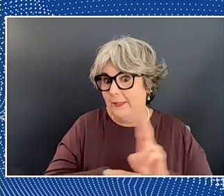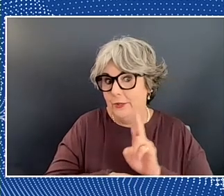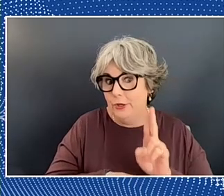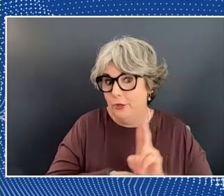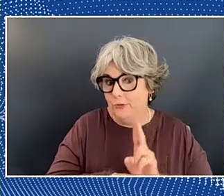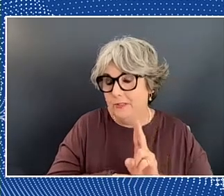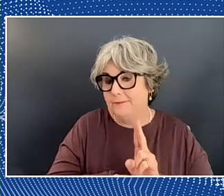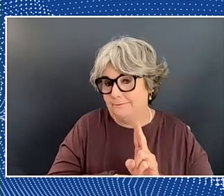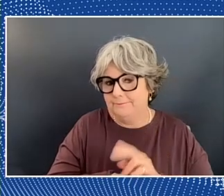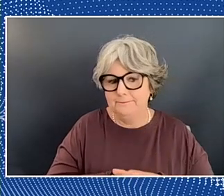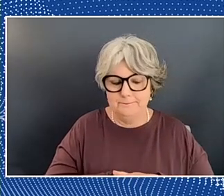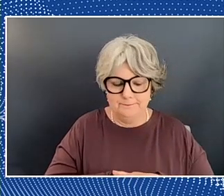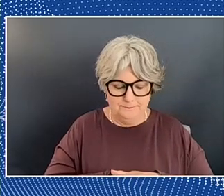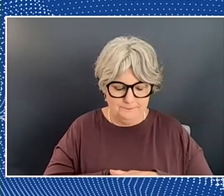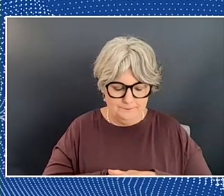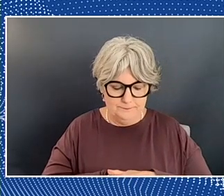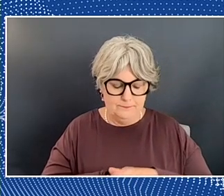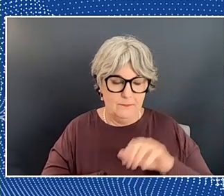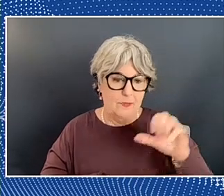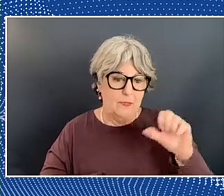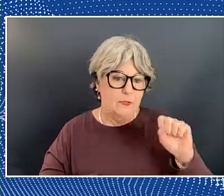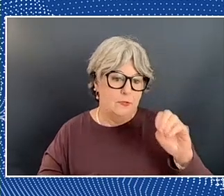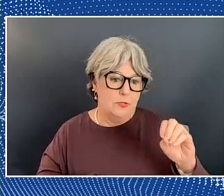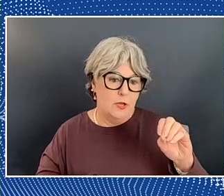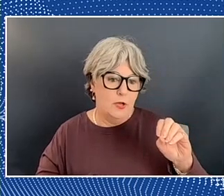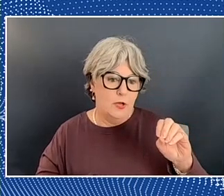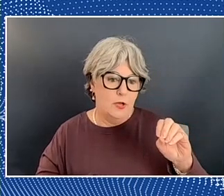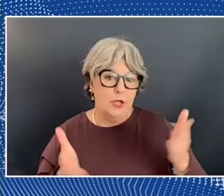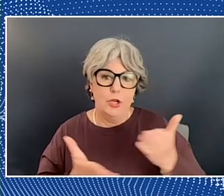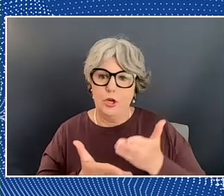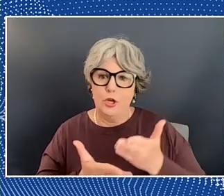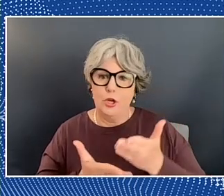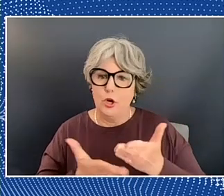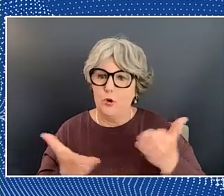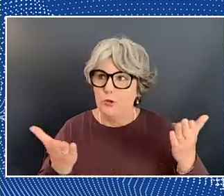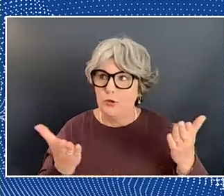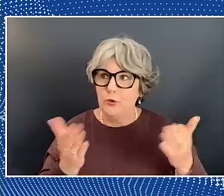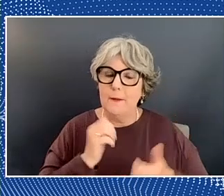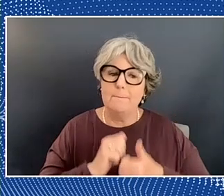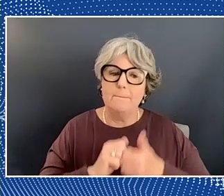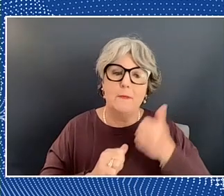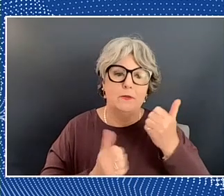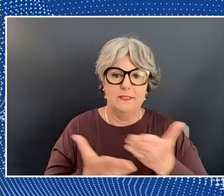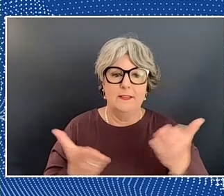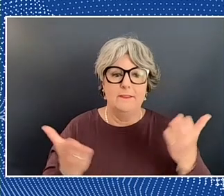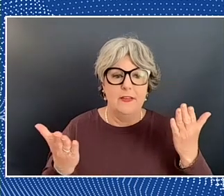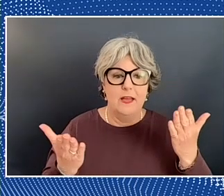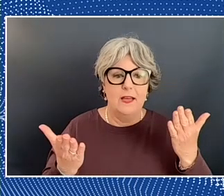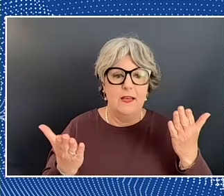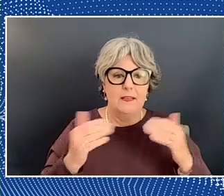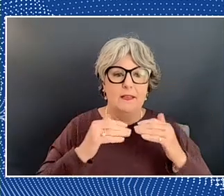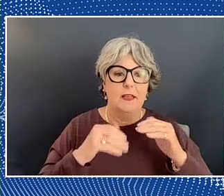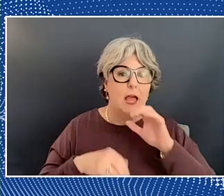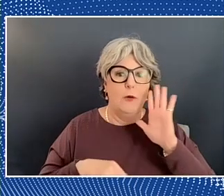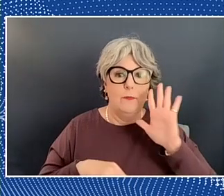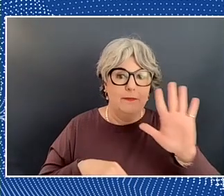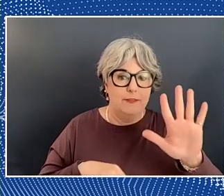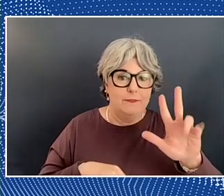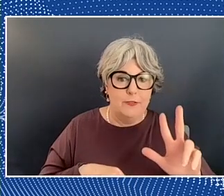Okay? So I just want to encourage you that, you know, most of us- I'm going to be 53 when I graduate, starting with a $40,000 debt.